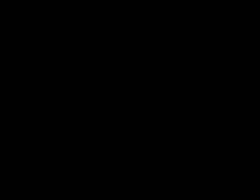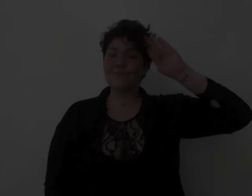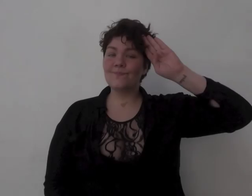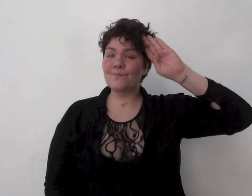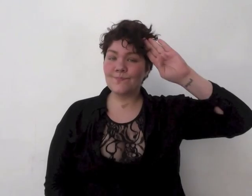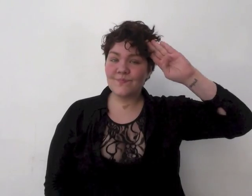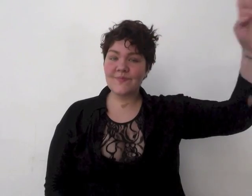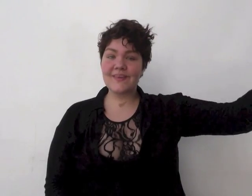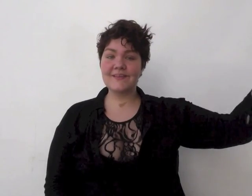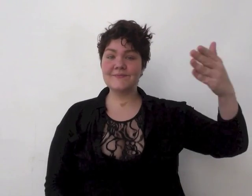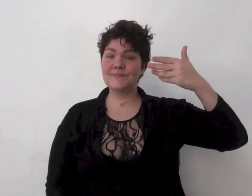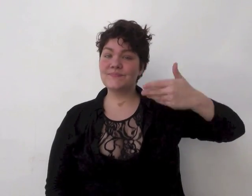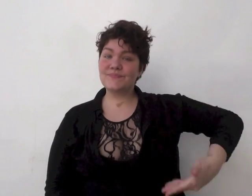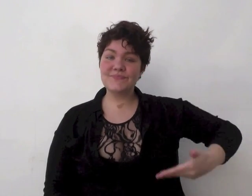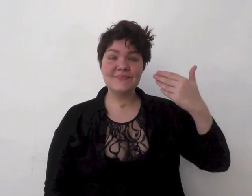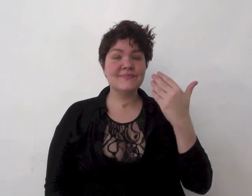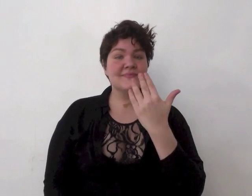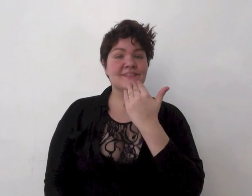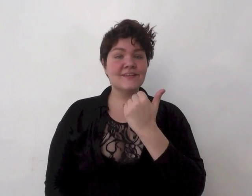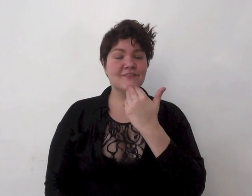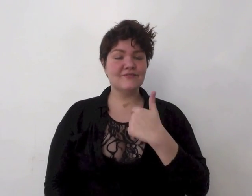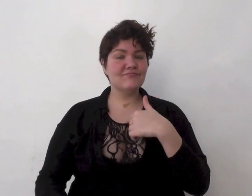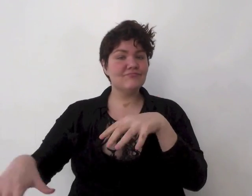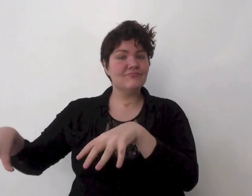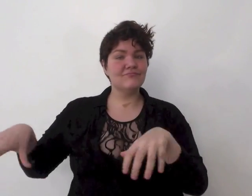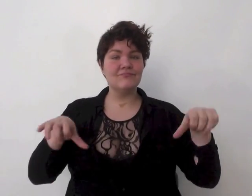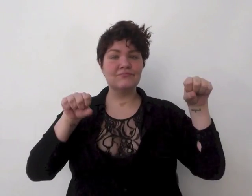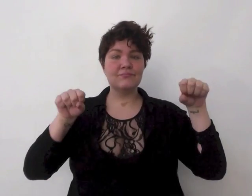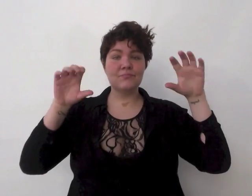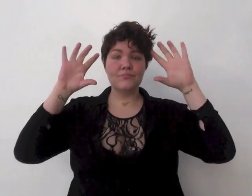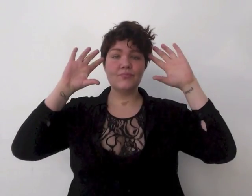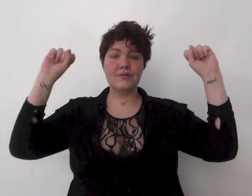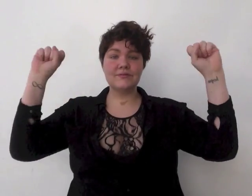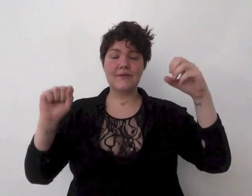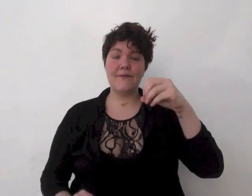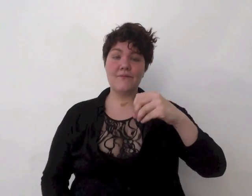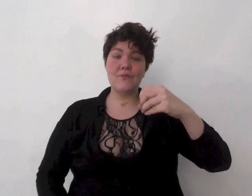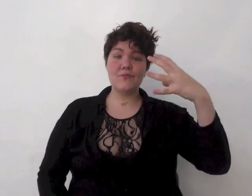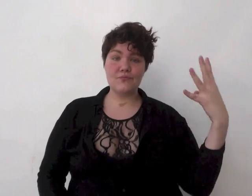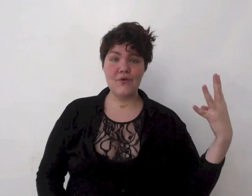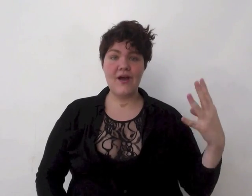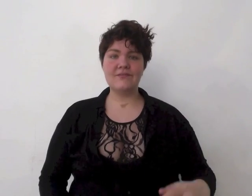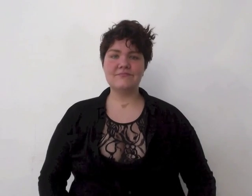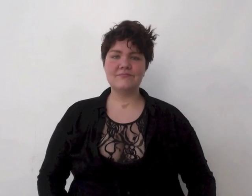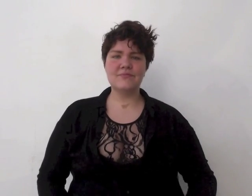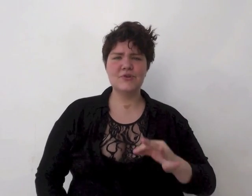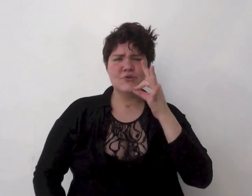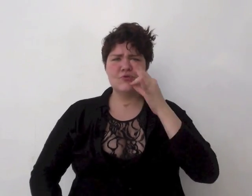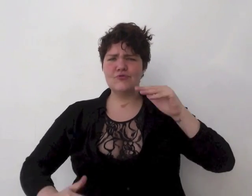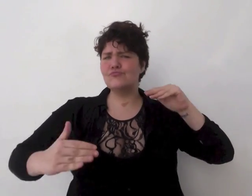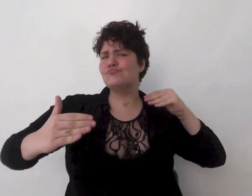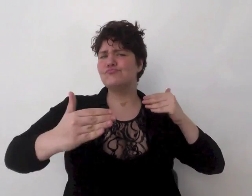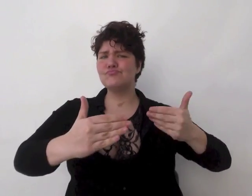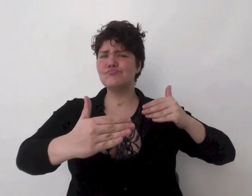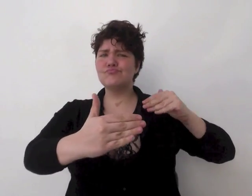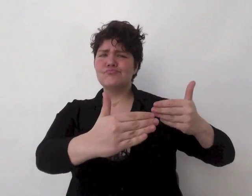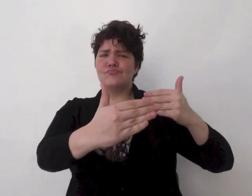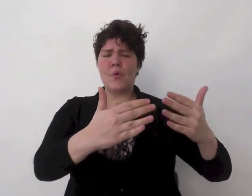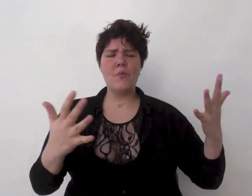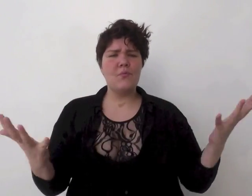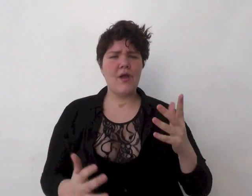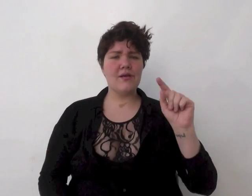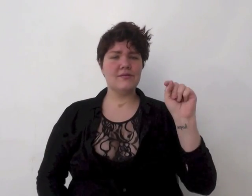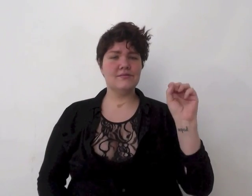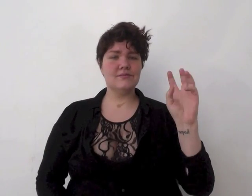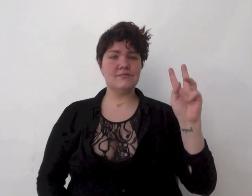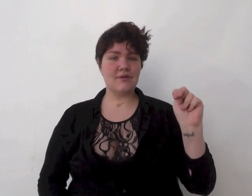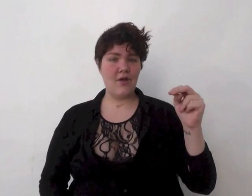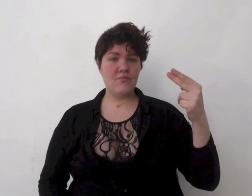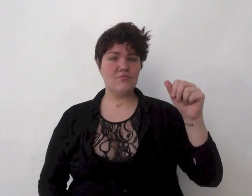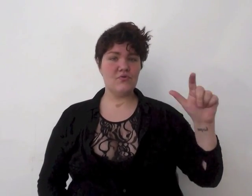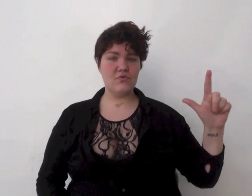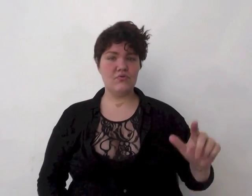Hello, my name is Sage, I'm the acting president of ORAD. Soon, we will be having our town